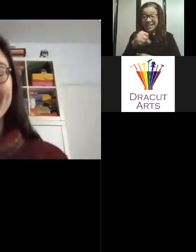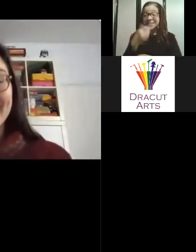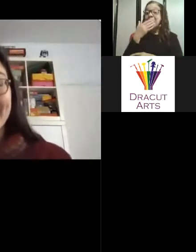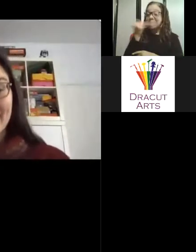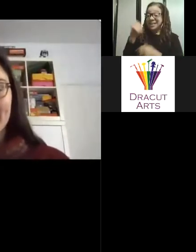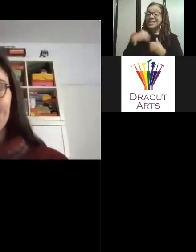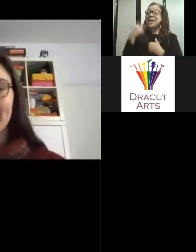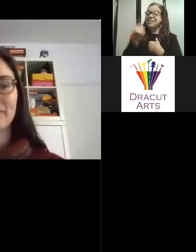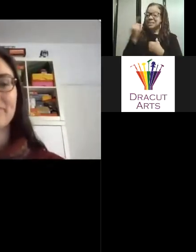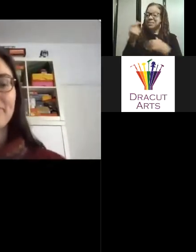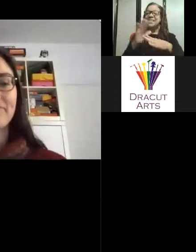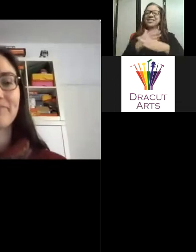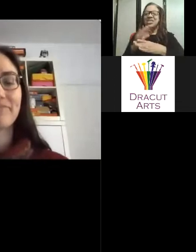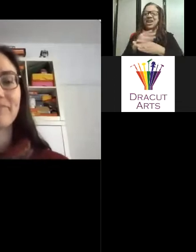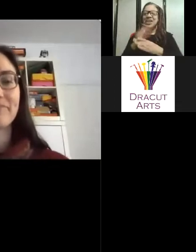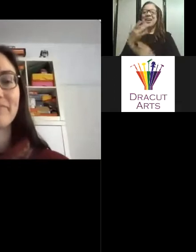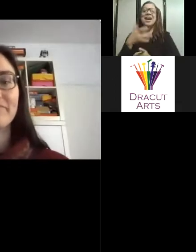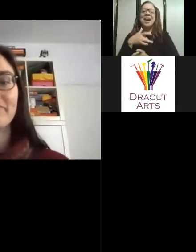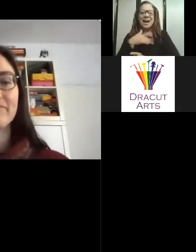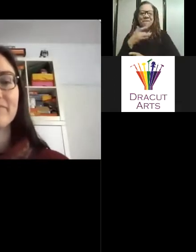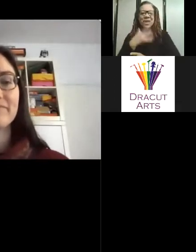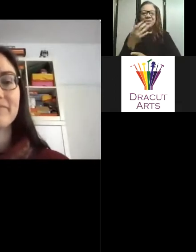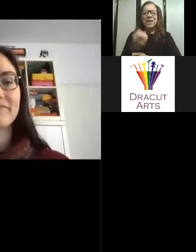Thank you. I feel like I should hold up some object for each thing you